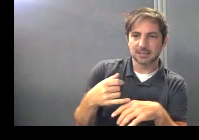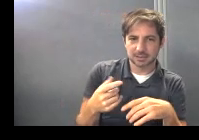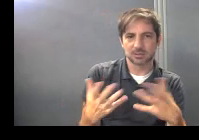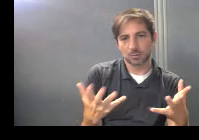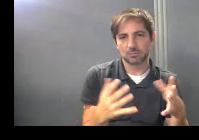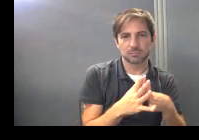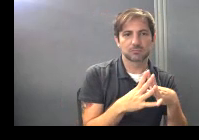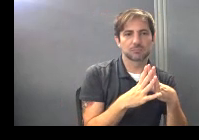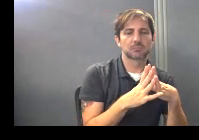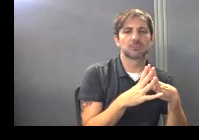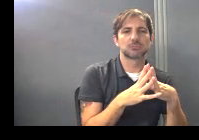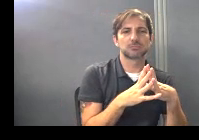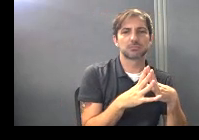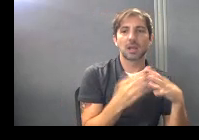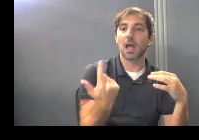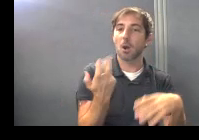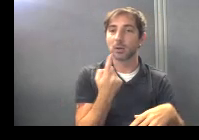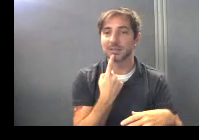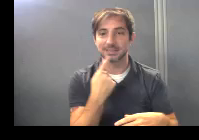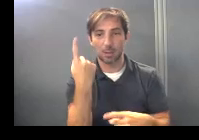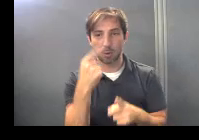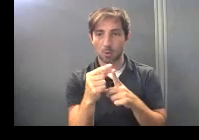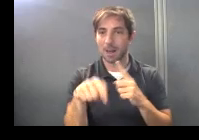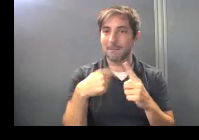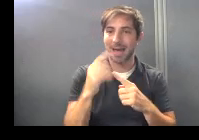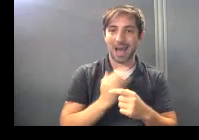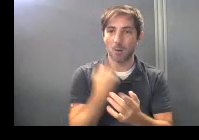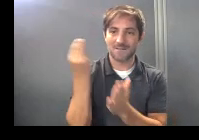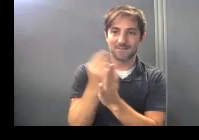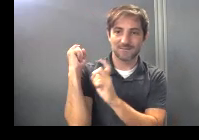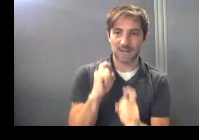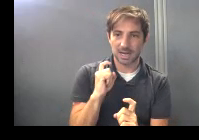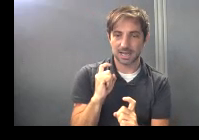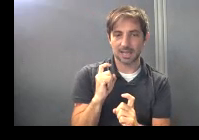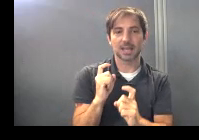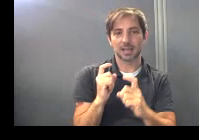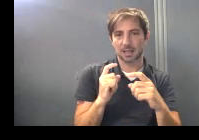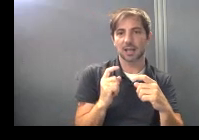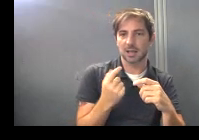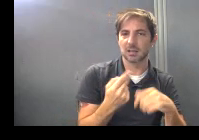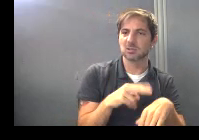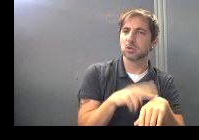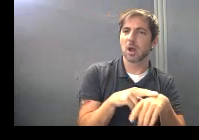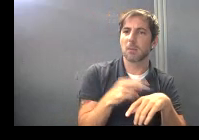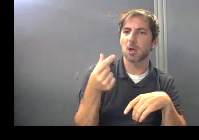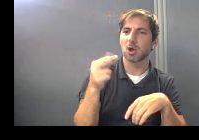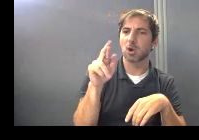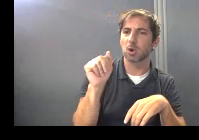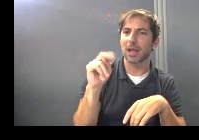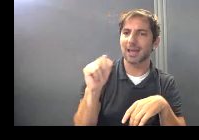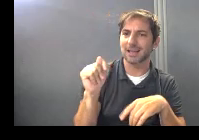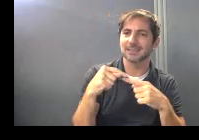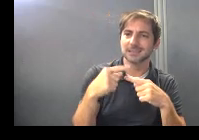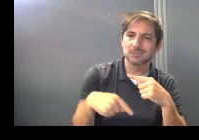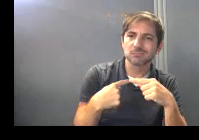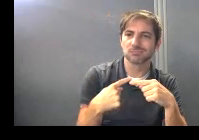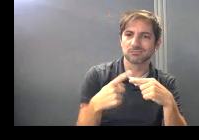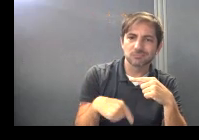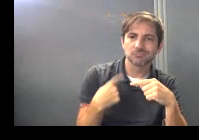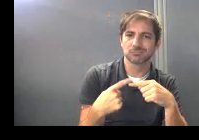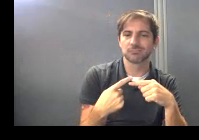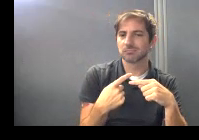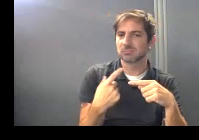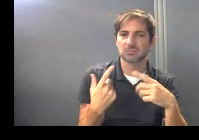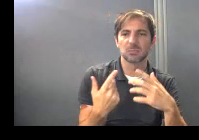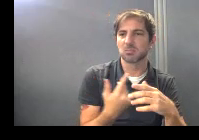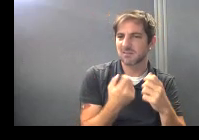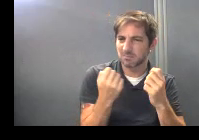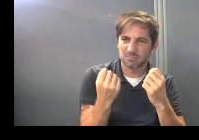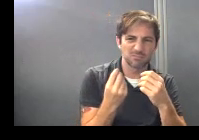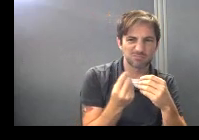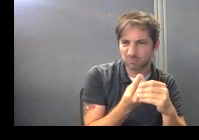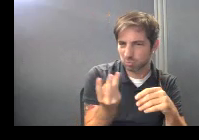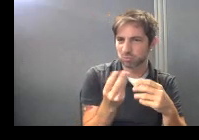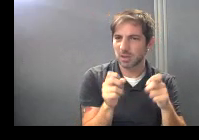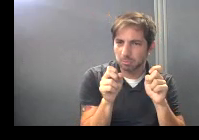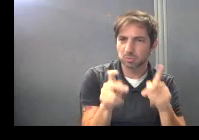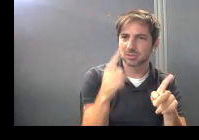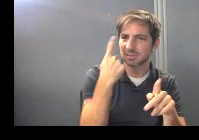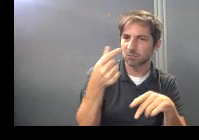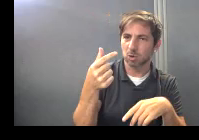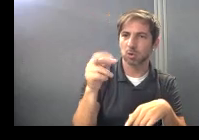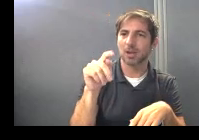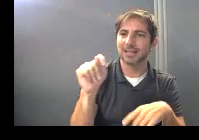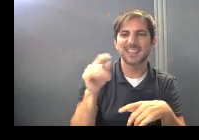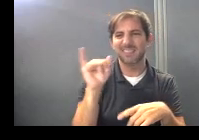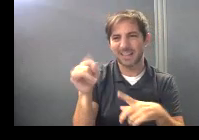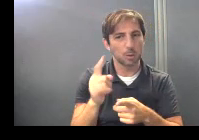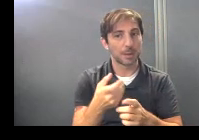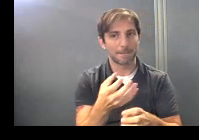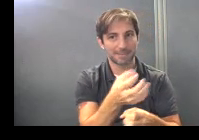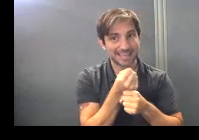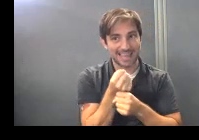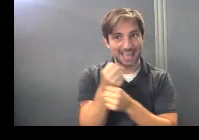I WANTED TO SAY A WORD ABOUT OUR FUNDING. WE HAVE NORMAL GRANTING CYCLE.